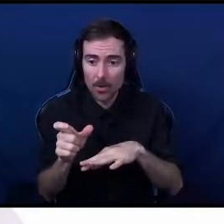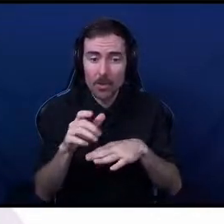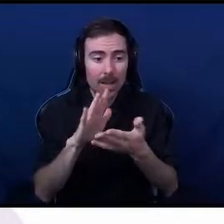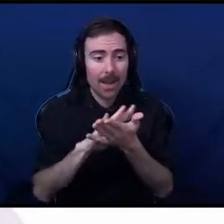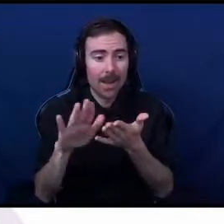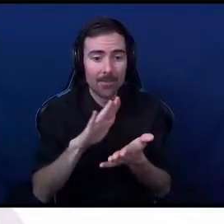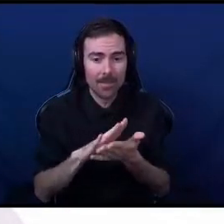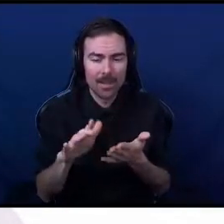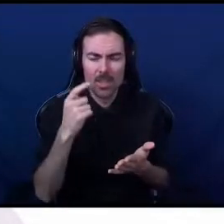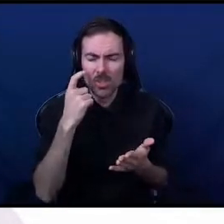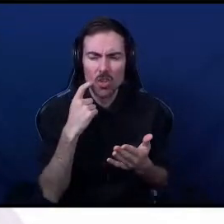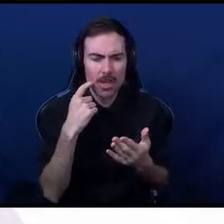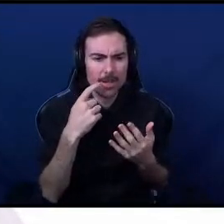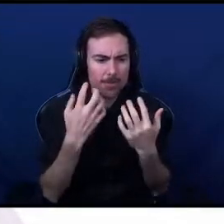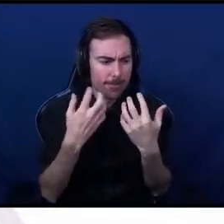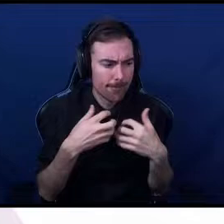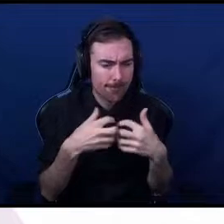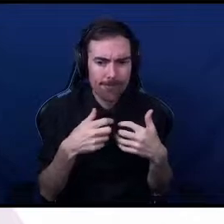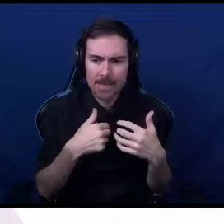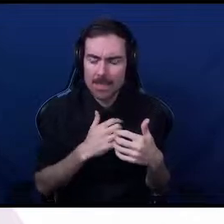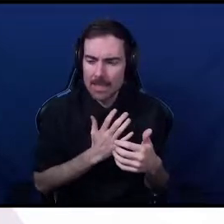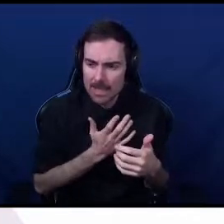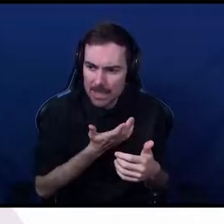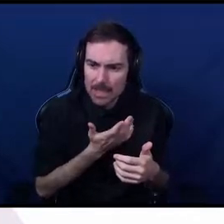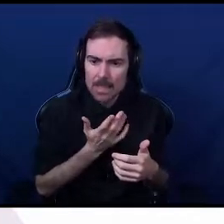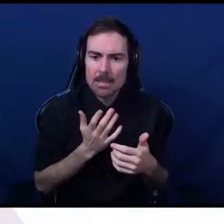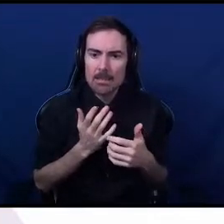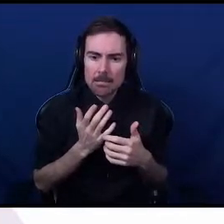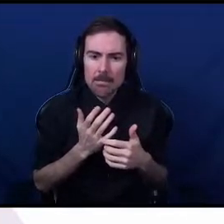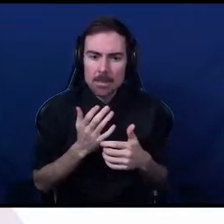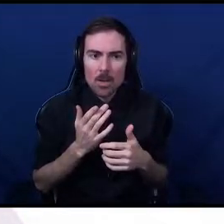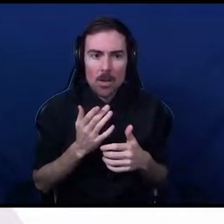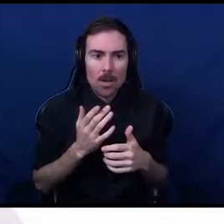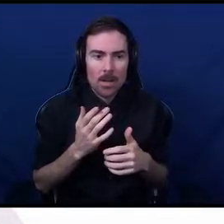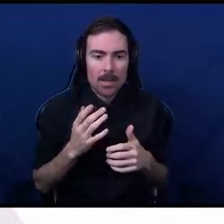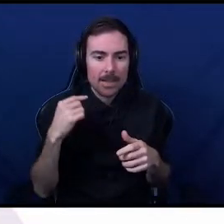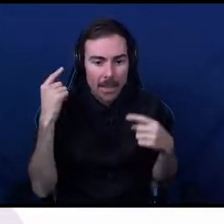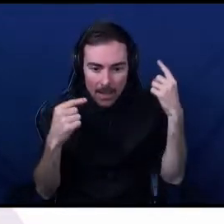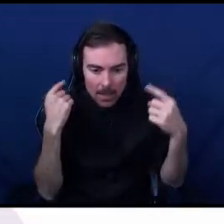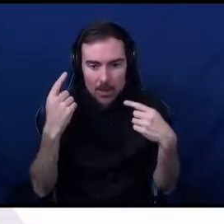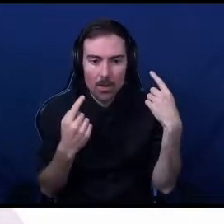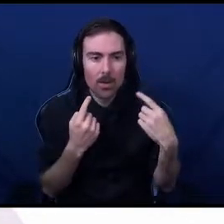A real fascination and interest in in acoustics and audio, and